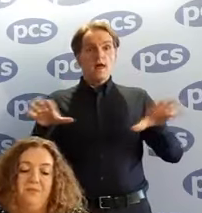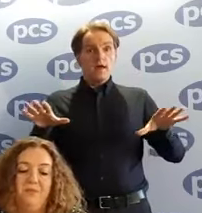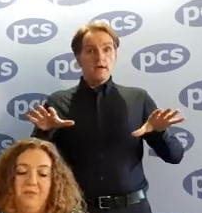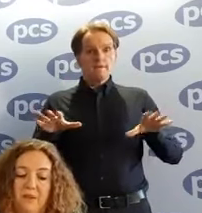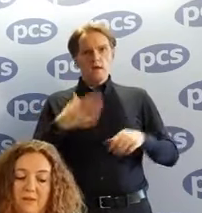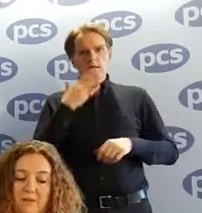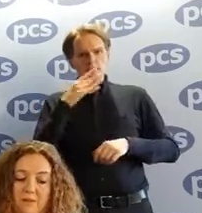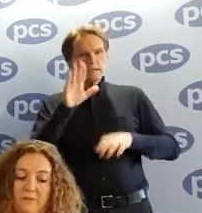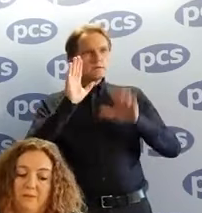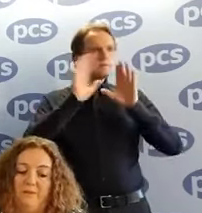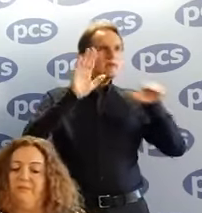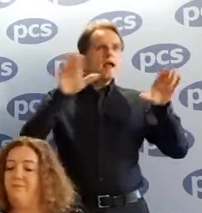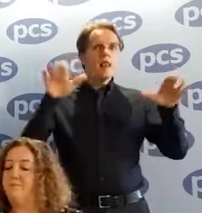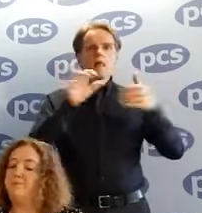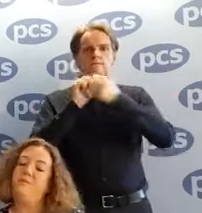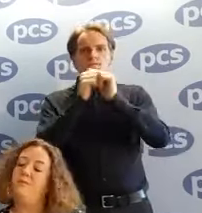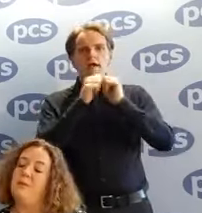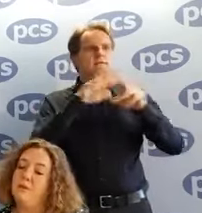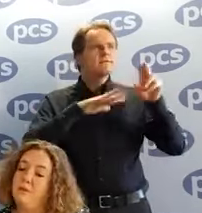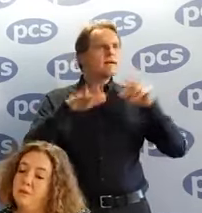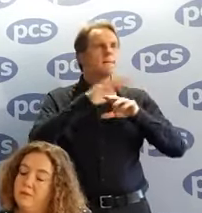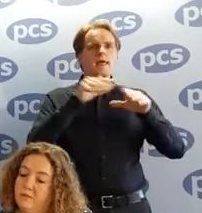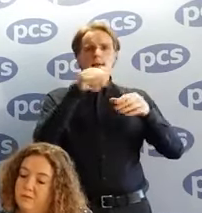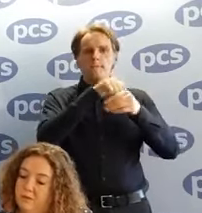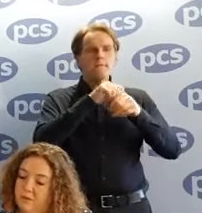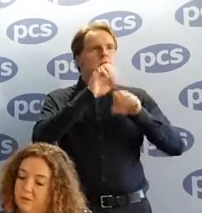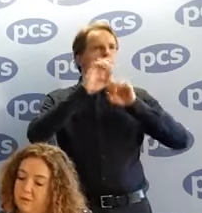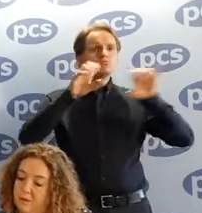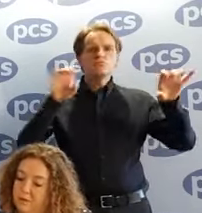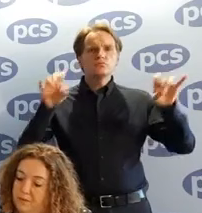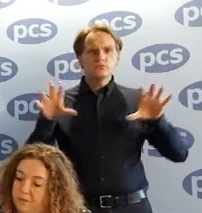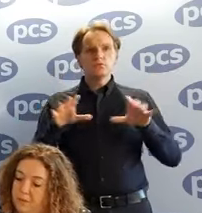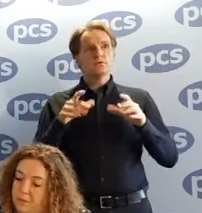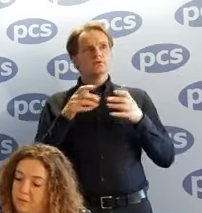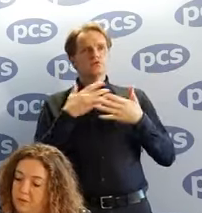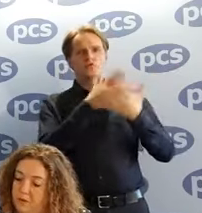widely as possible and clearly if you have got any particular question that